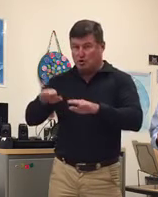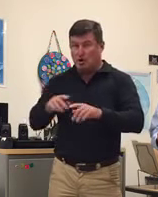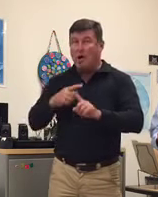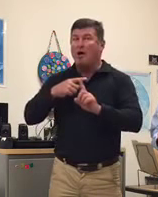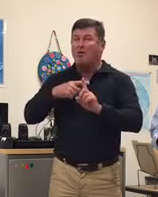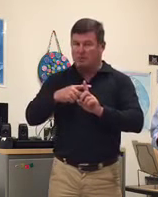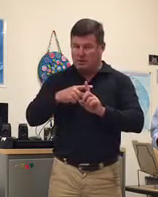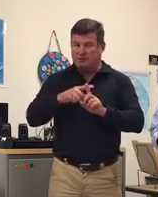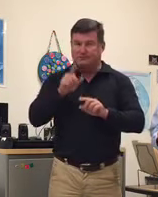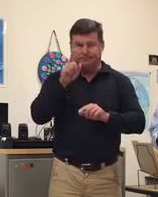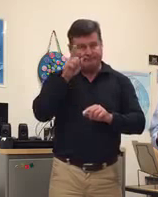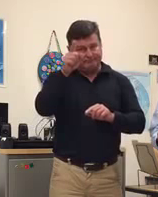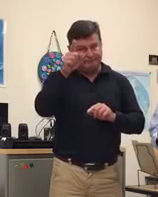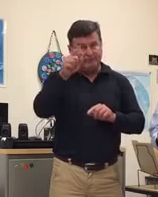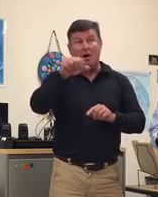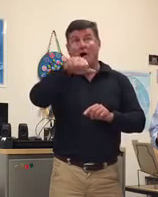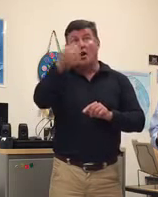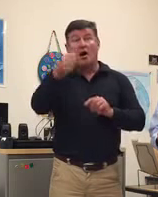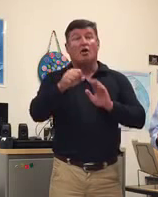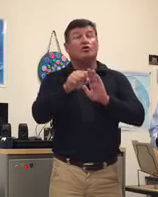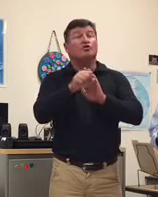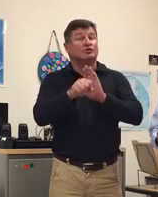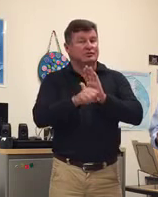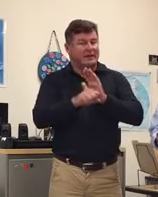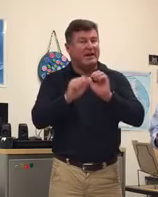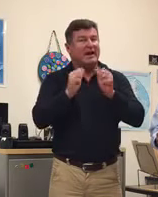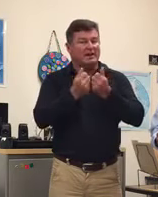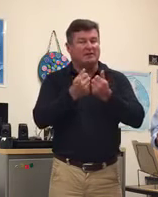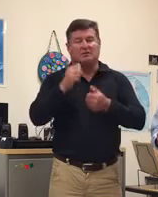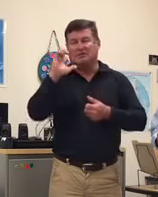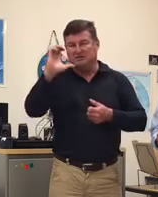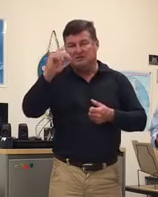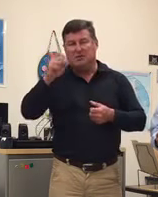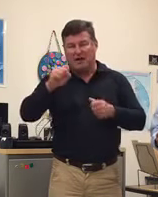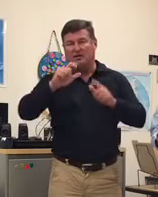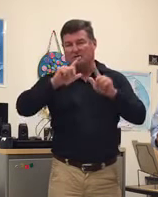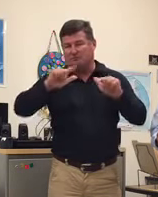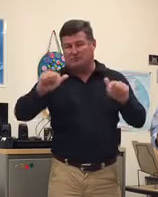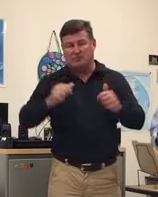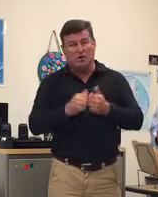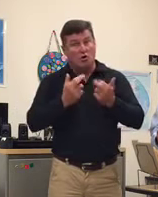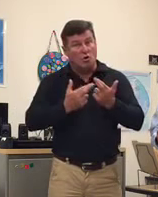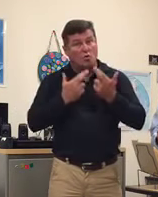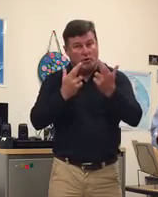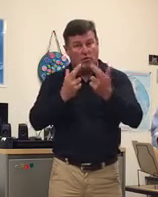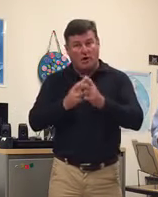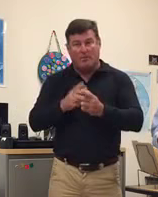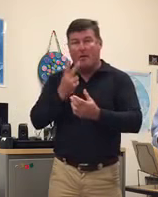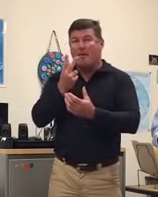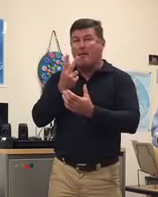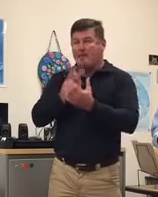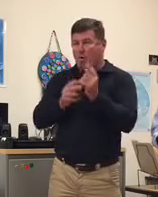the safeguarding of your child, but it involves as well other state agencies, such as child protective services.